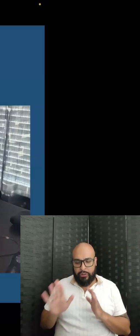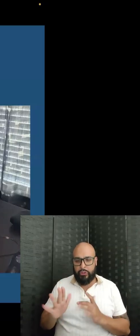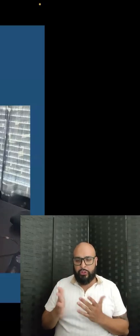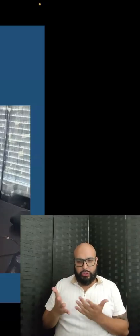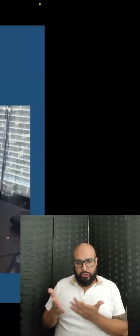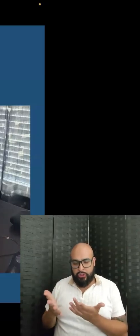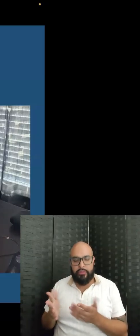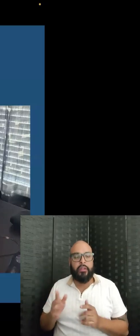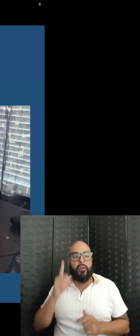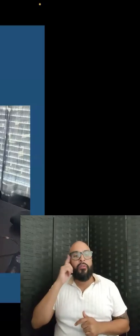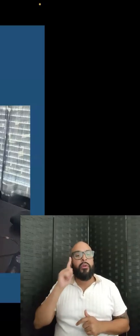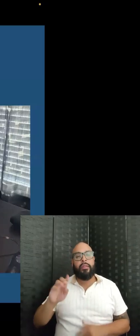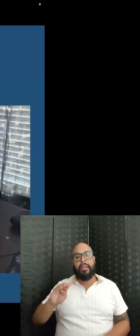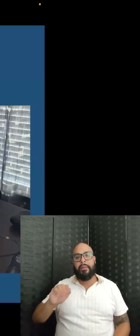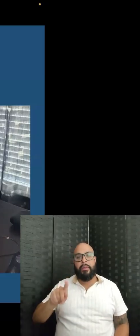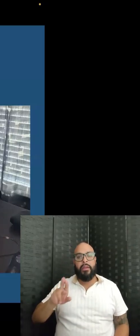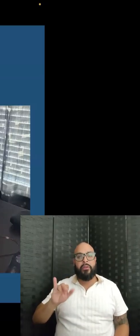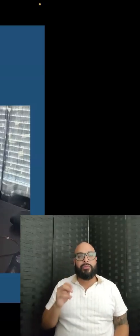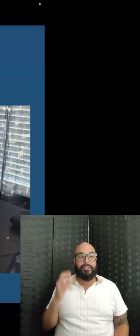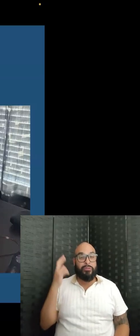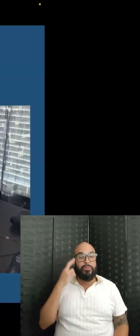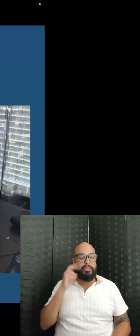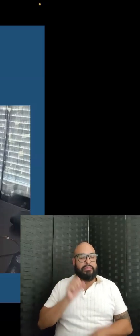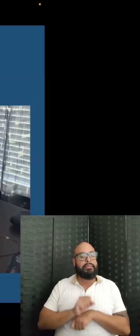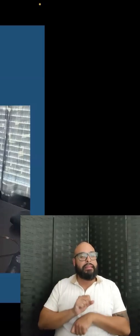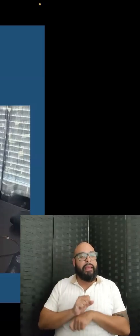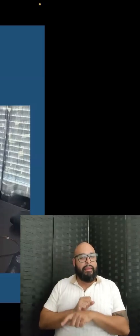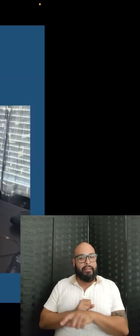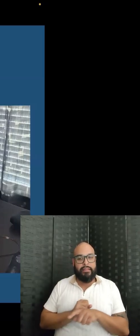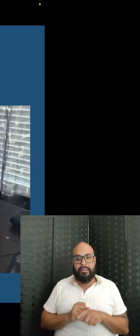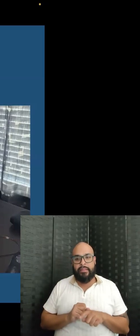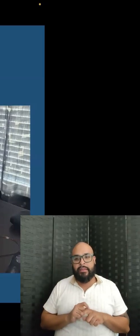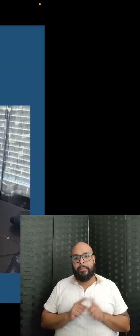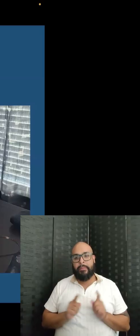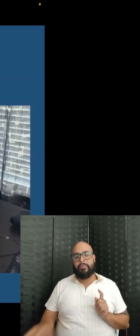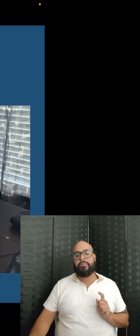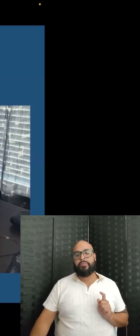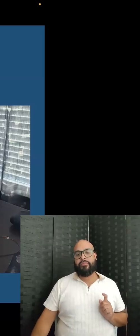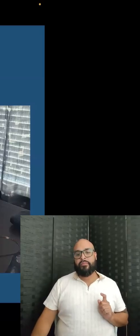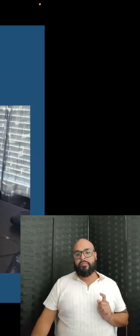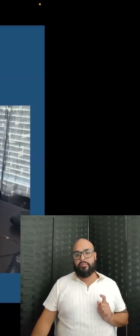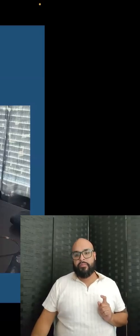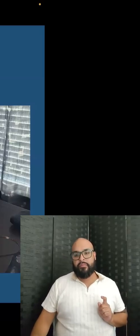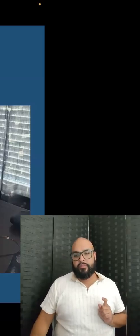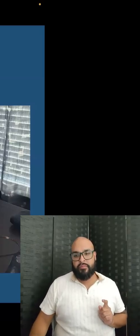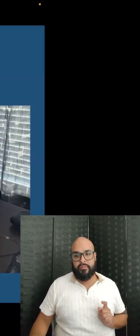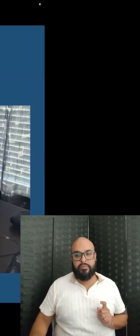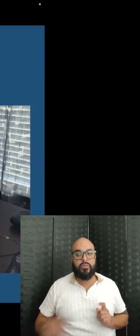But both of which are being projected to the CCTV or the video magnifier for her to be able to access that because